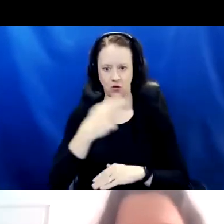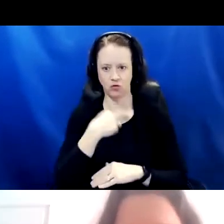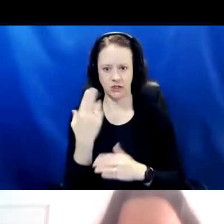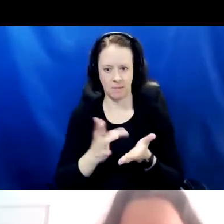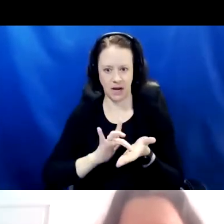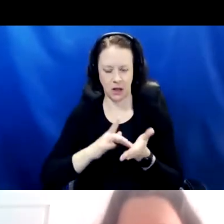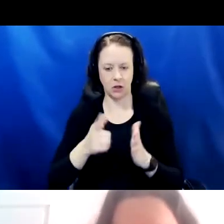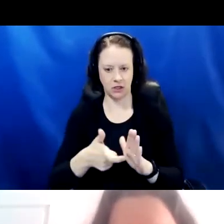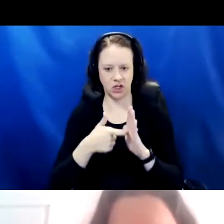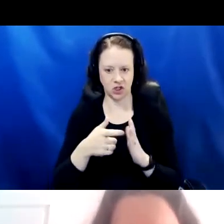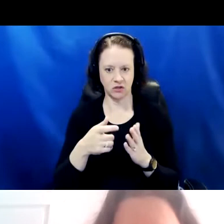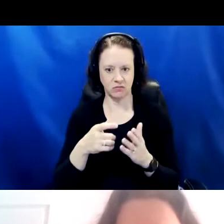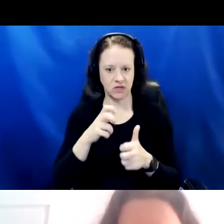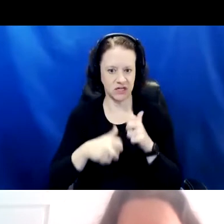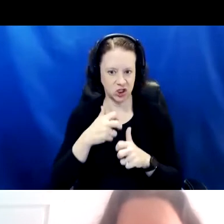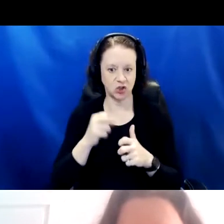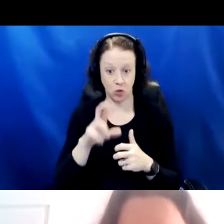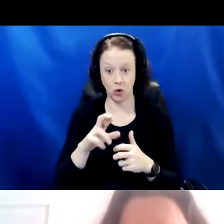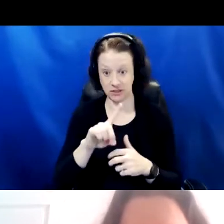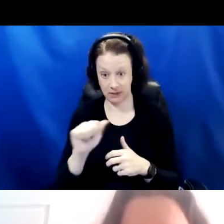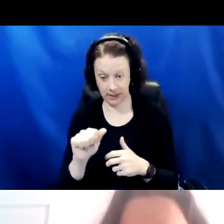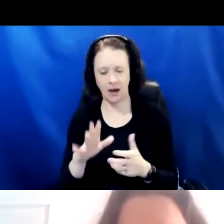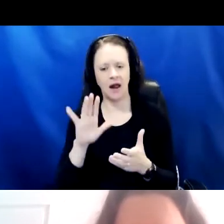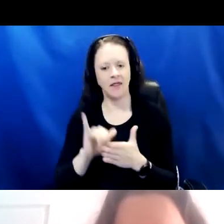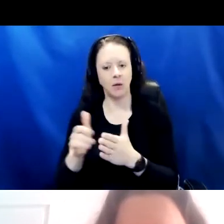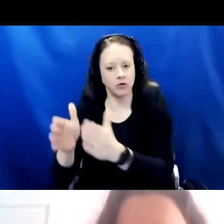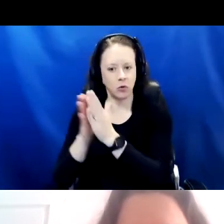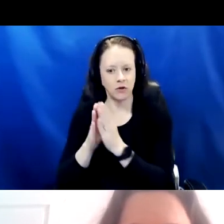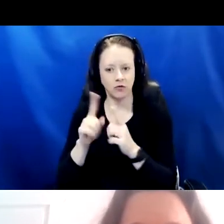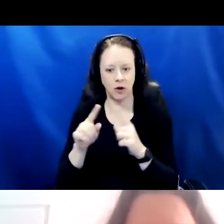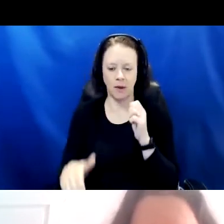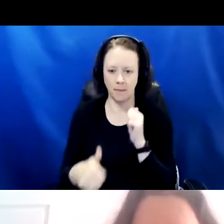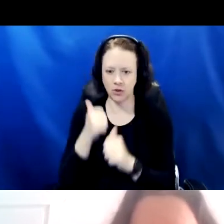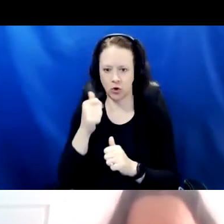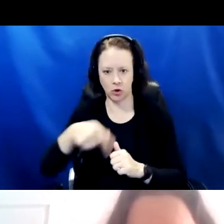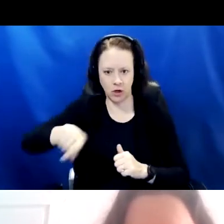So that was a request from the majority of the disability community.